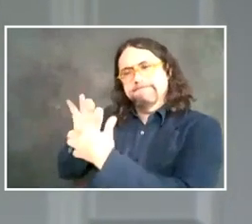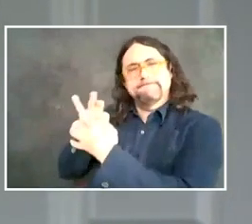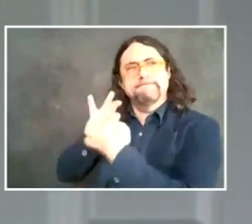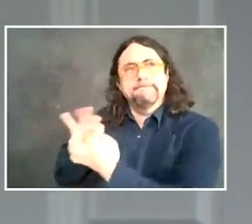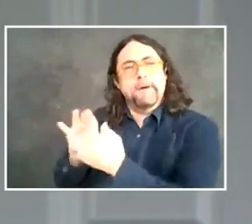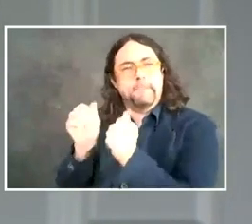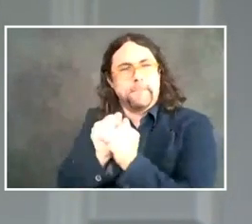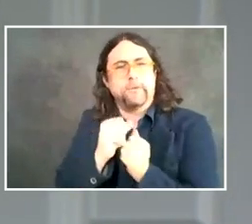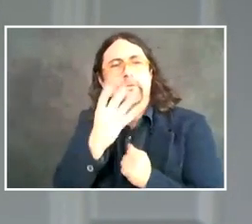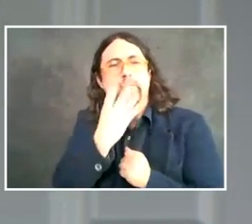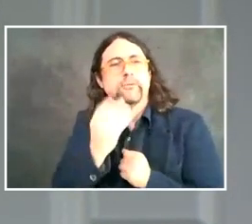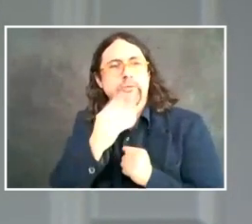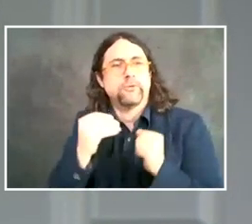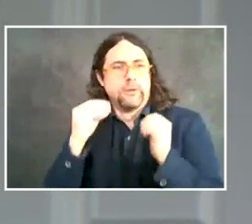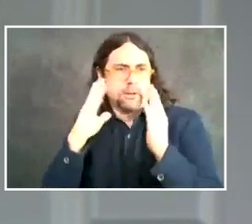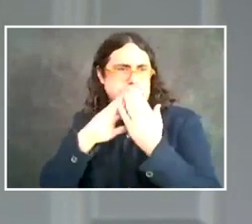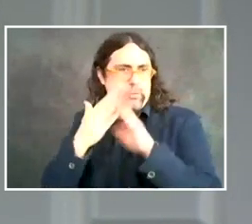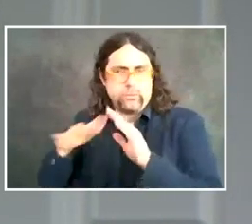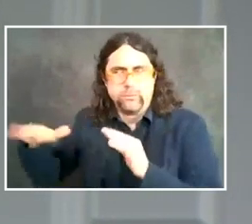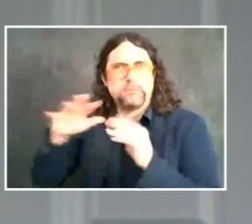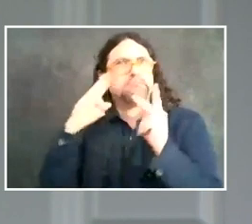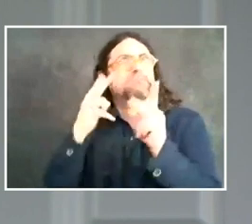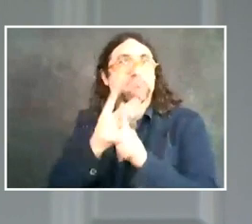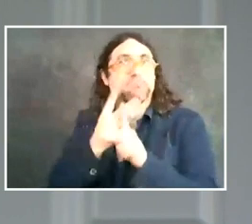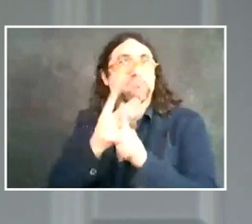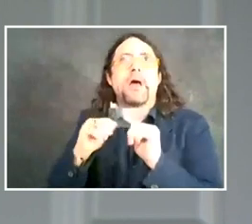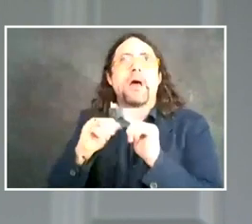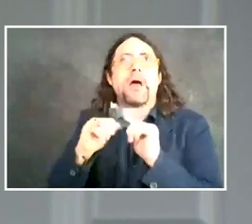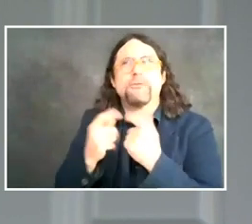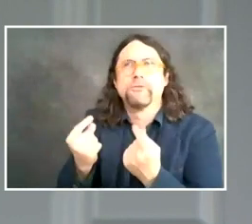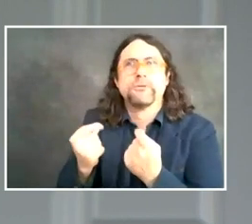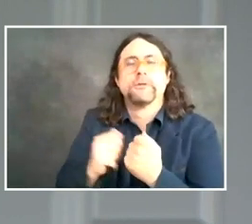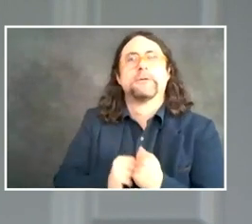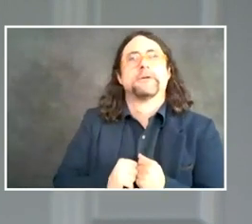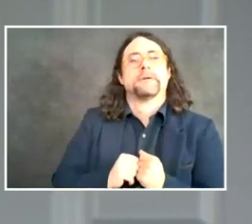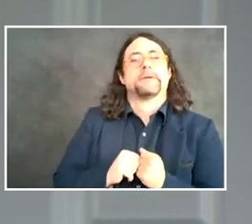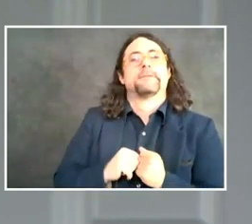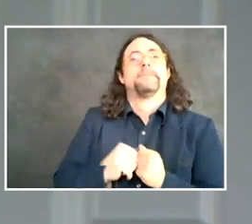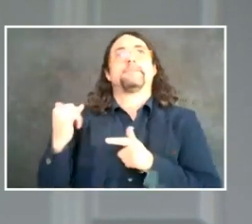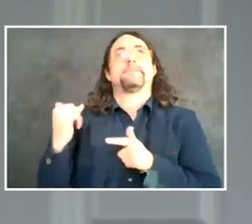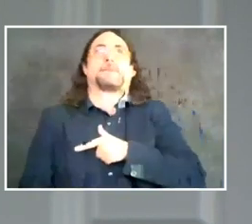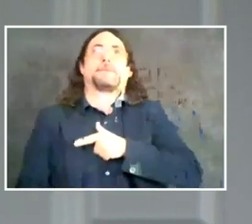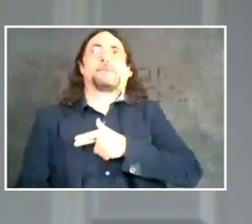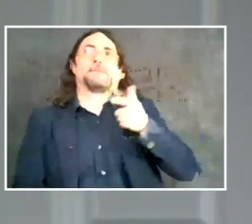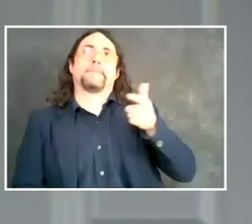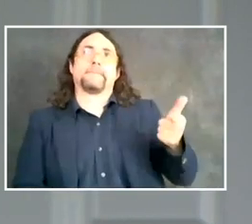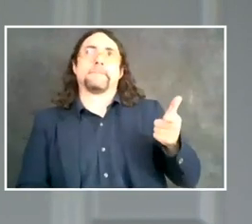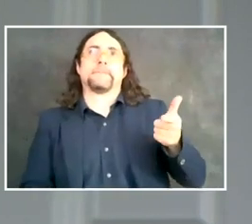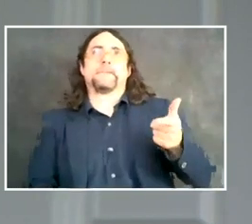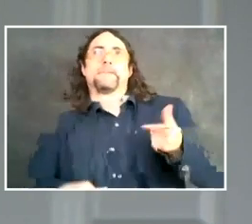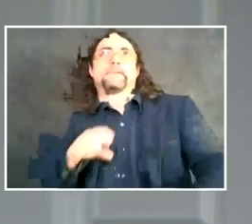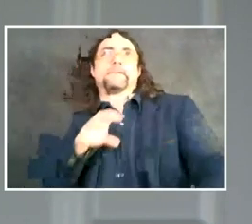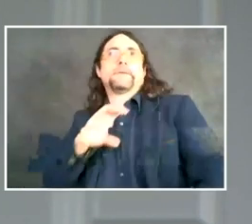YEAH, MR. MAYOR. YOU HIT THE NAIL ON THE HEAD. BEFORE WE GET INTO THE SPECIFICS OF YESTERDAY'S